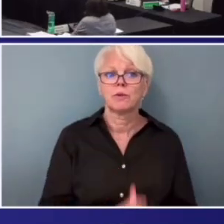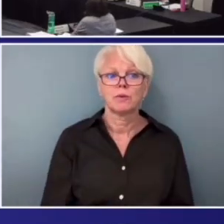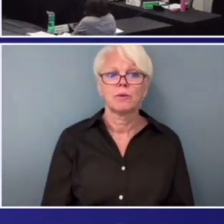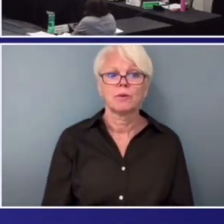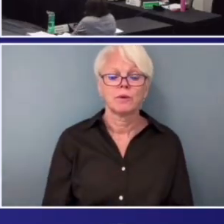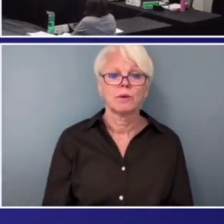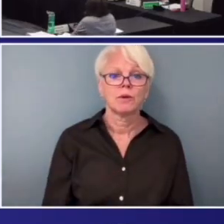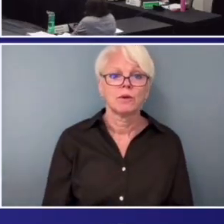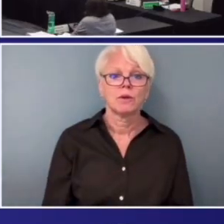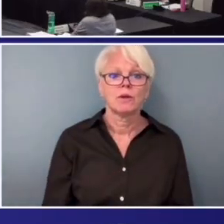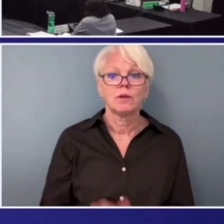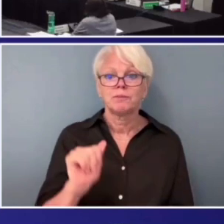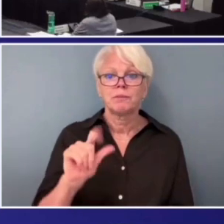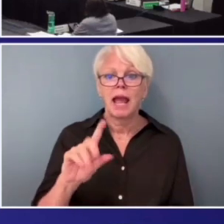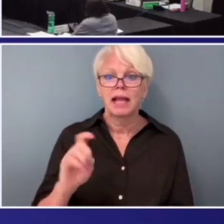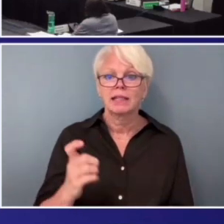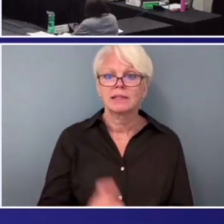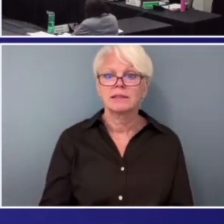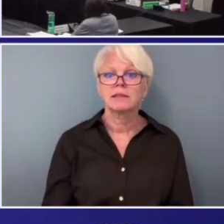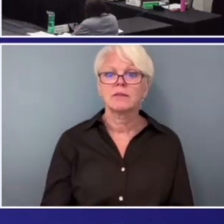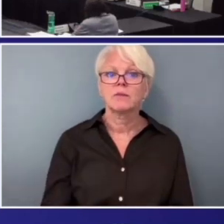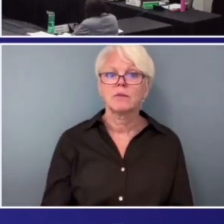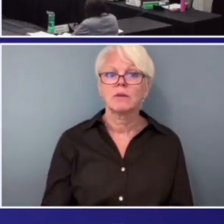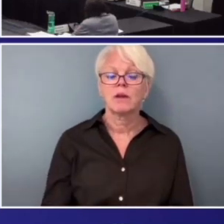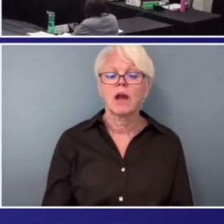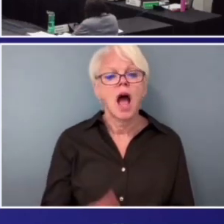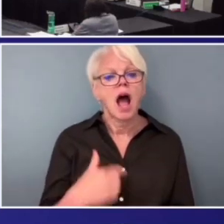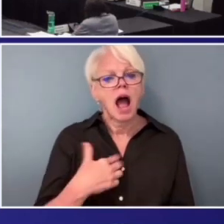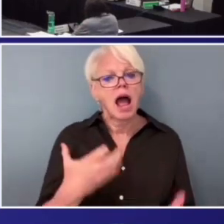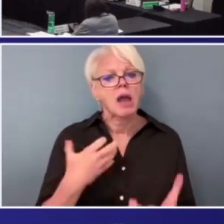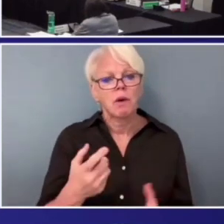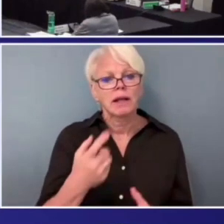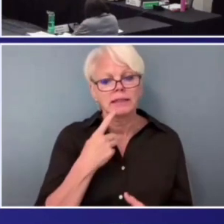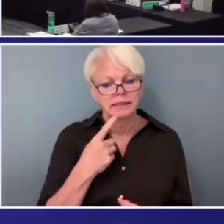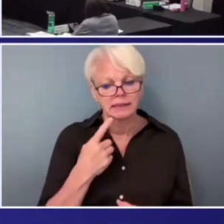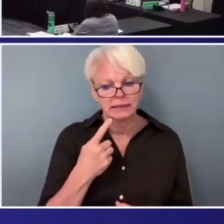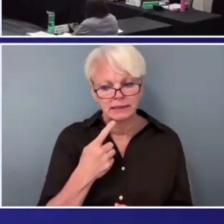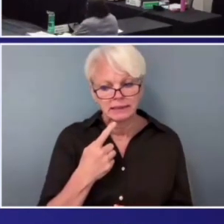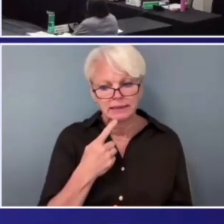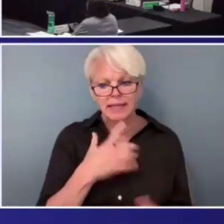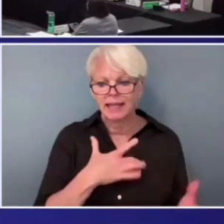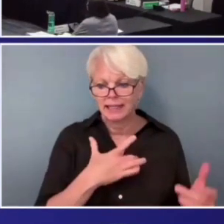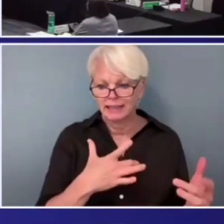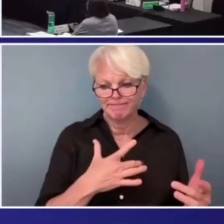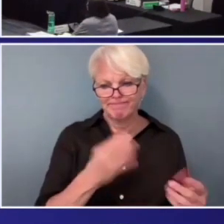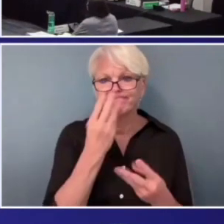Alex? I just want to state a concern with the